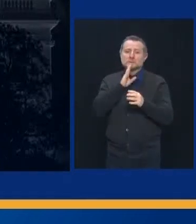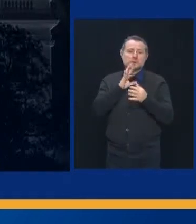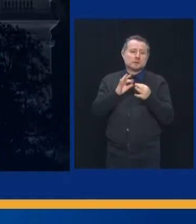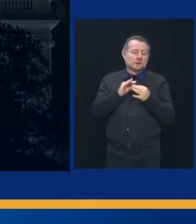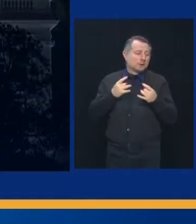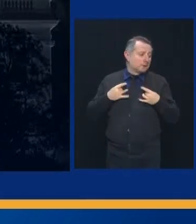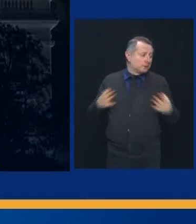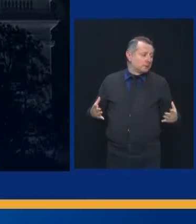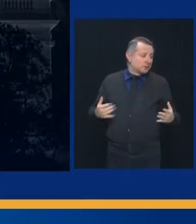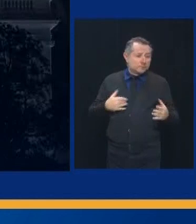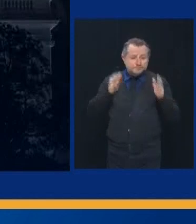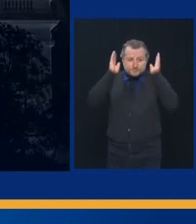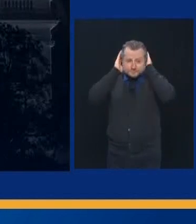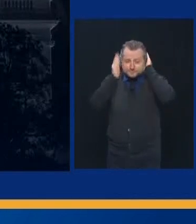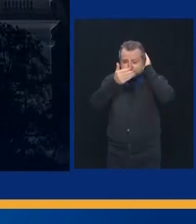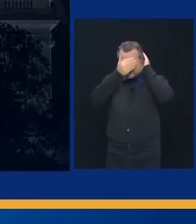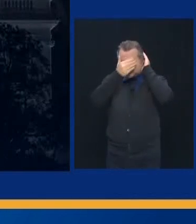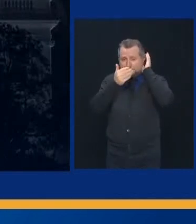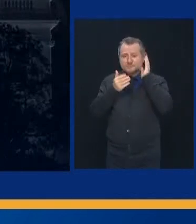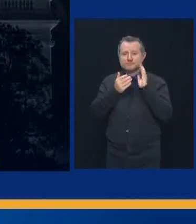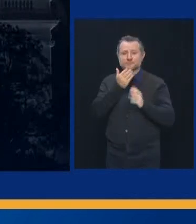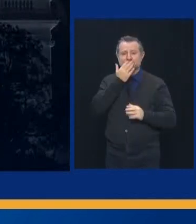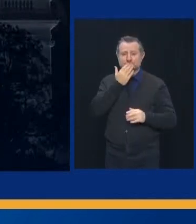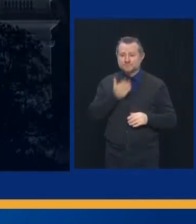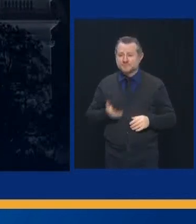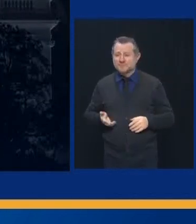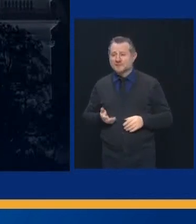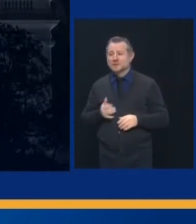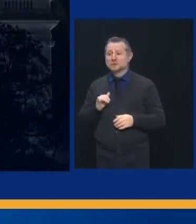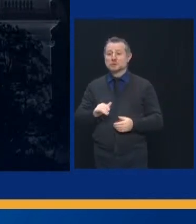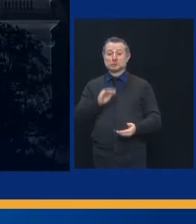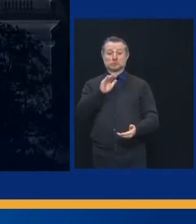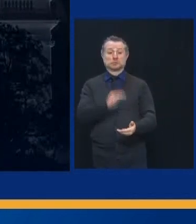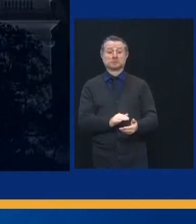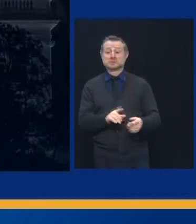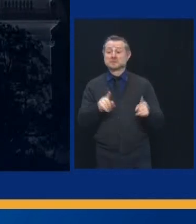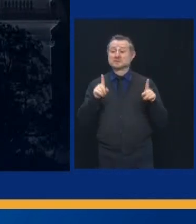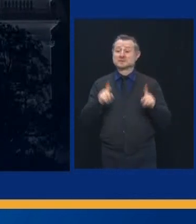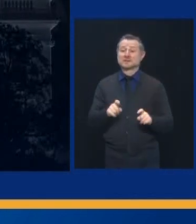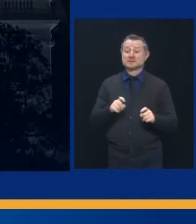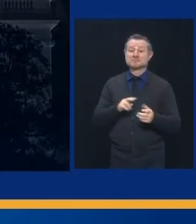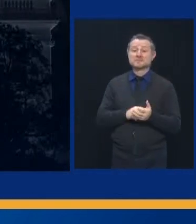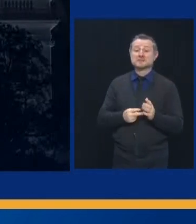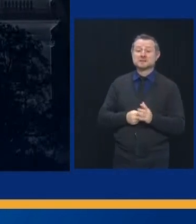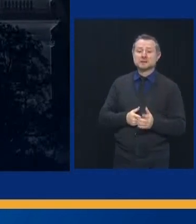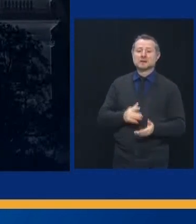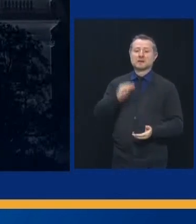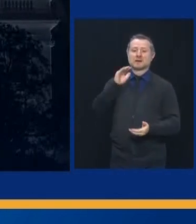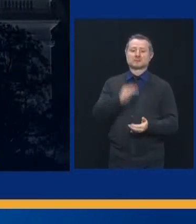WHY DO YOU REDUCE TESTING? SEE NO COVID, HEAR NO COVID,ó< SPEAK NO COVID.